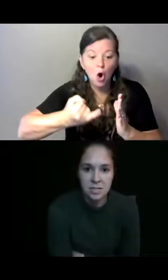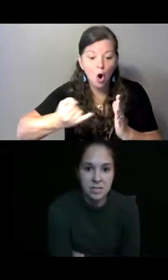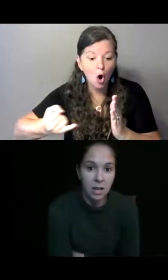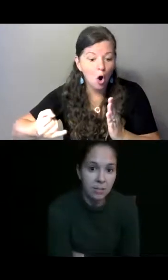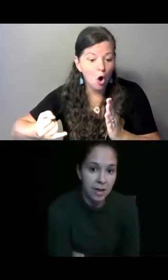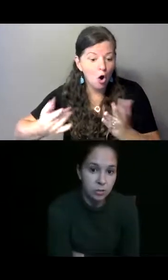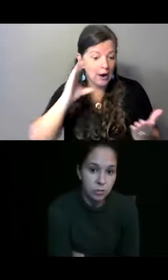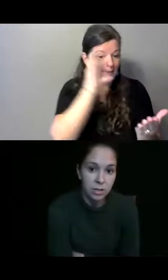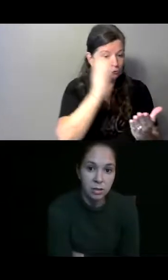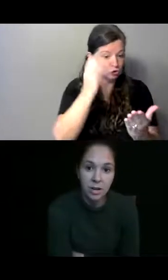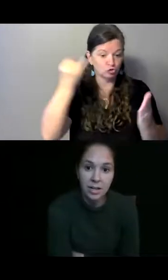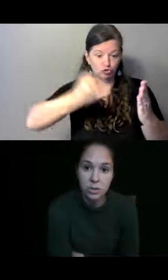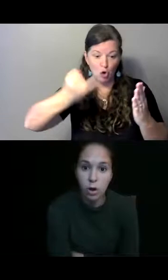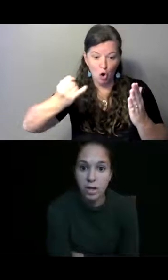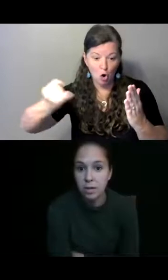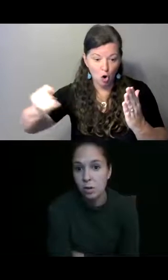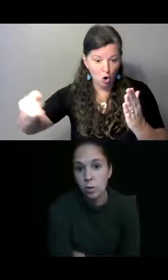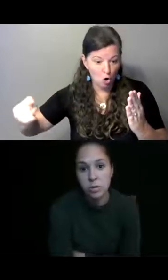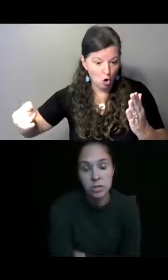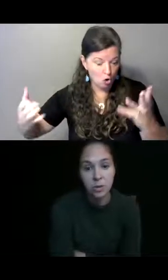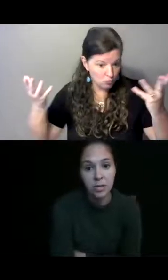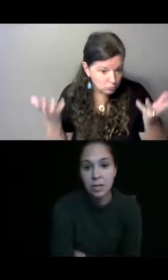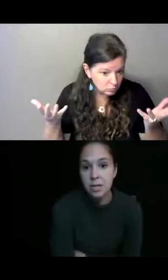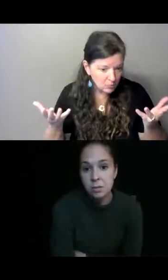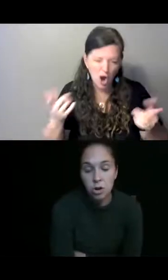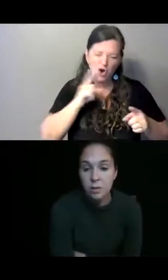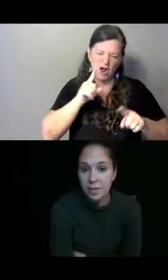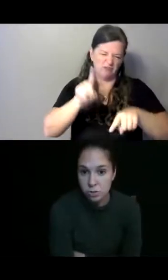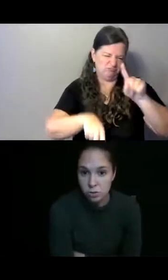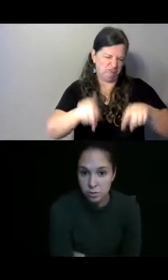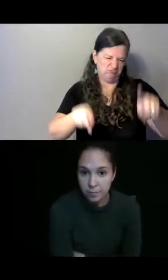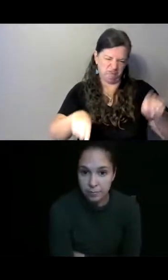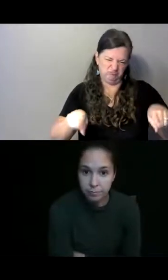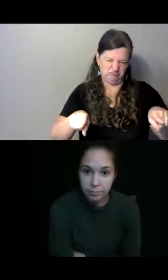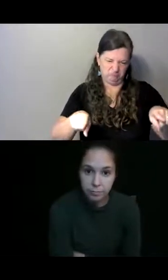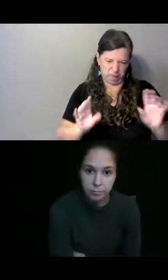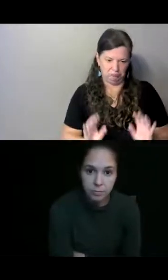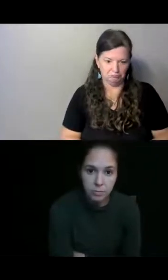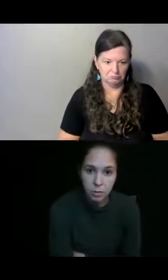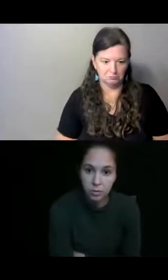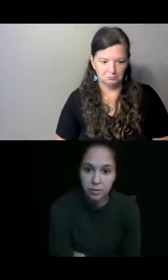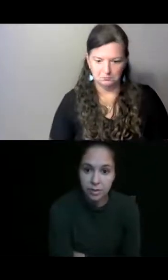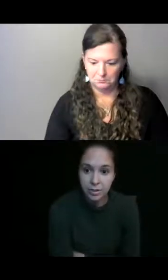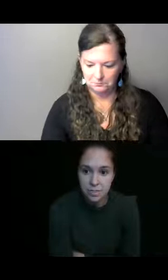Some actually are great at drawing or showing, drawing pictures. It really varies.